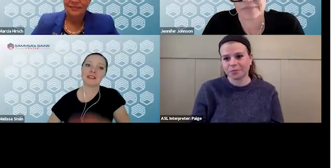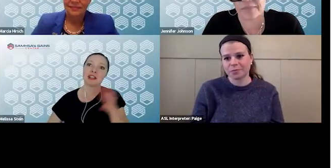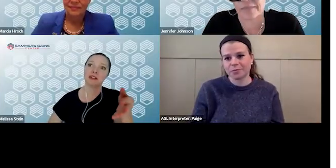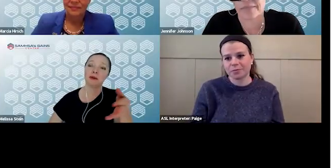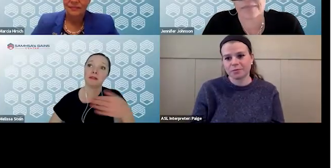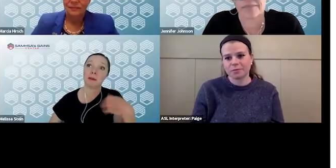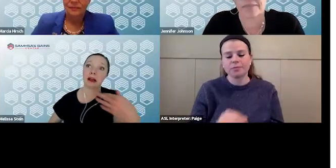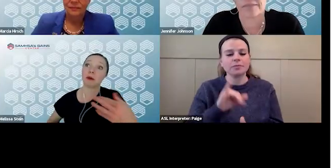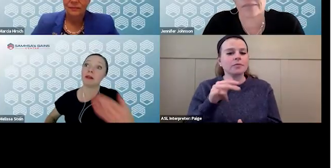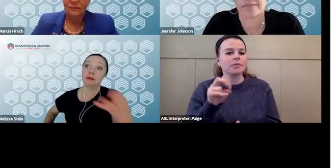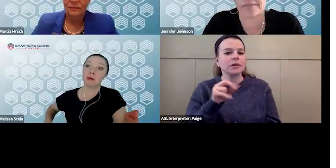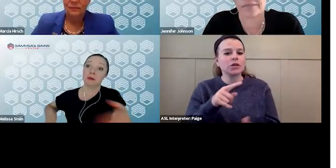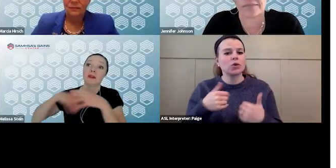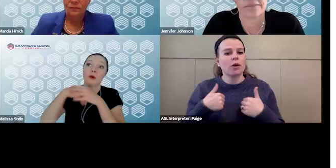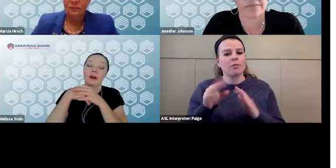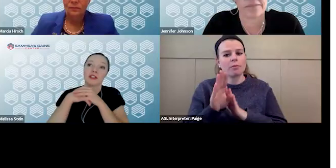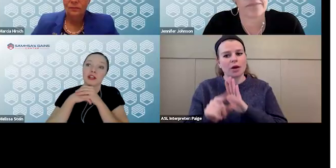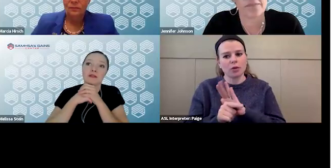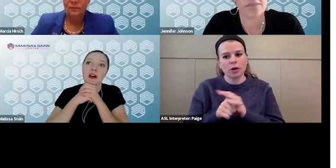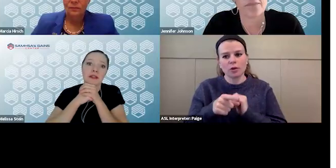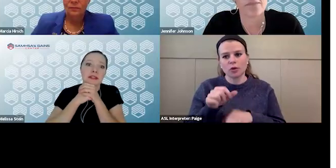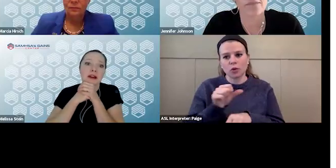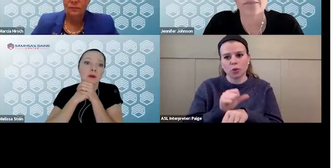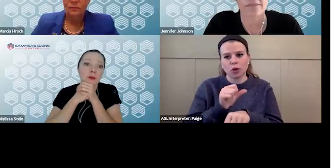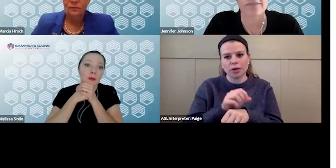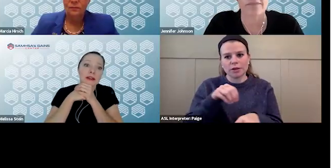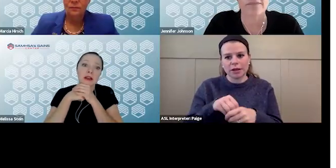And Jen, you have a background. You, you did work in a sheriff's office, uh, once.